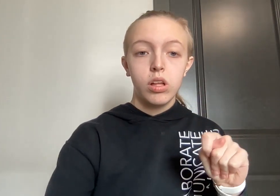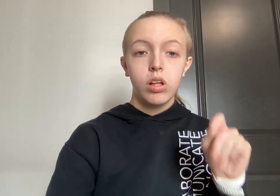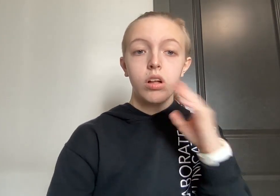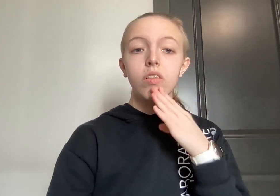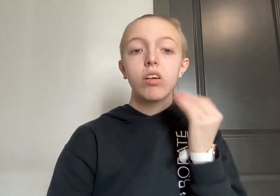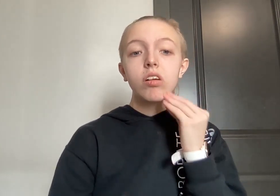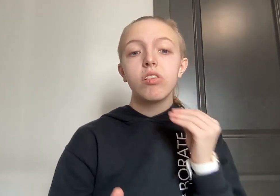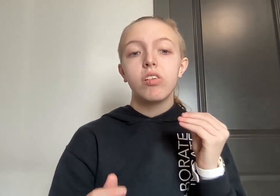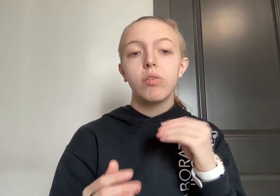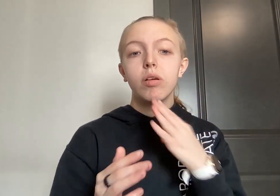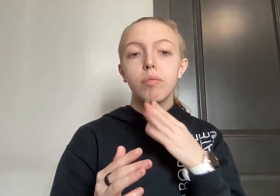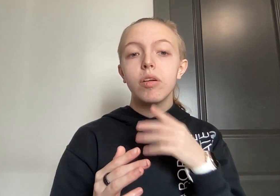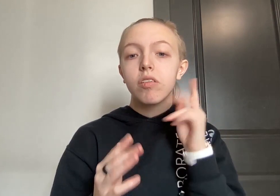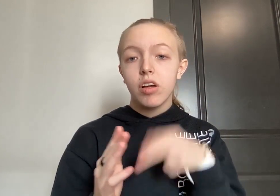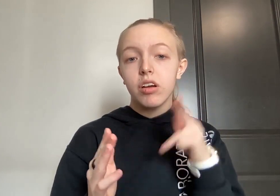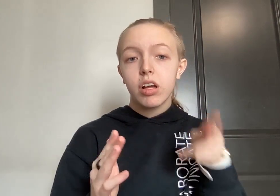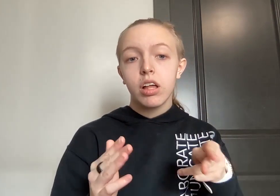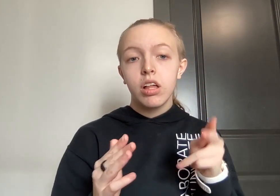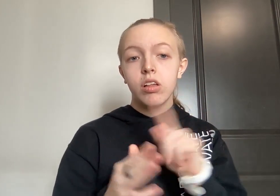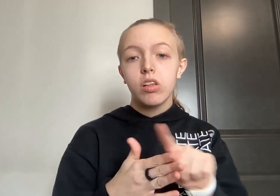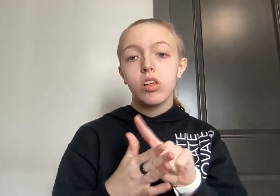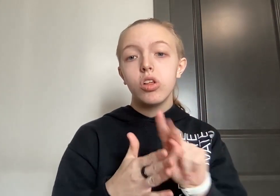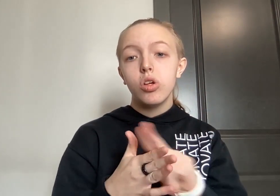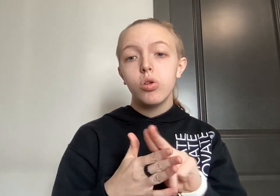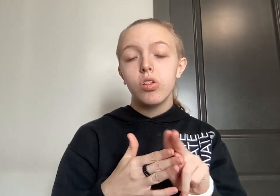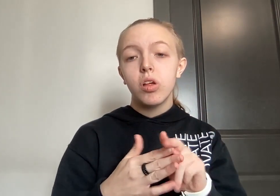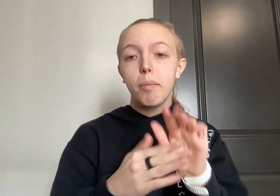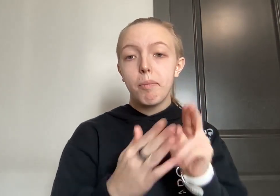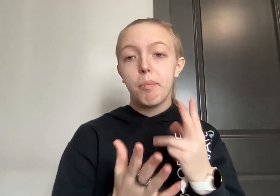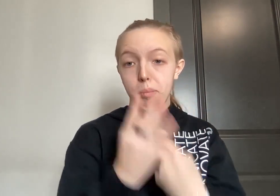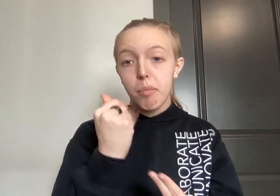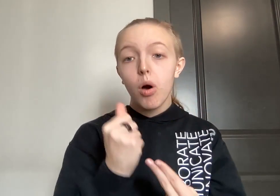her experience being hard of hearing and using both English and sign